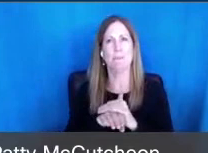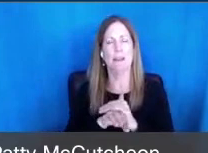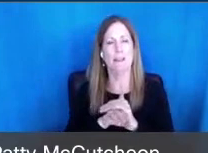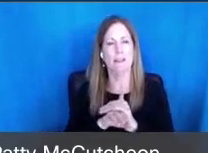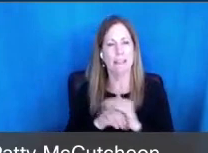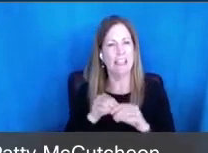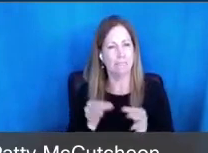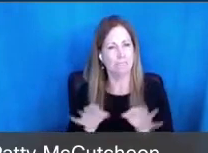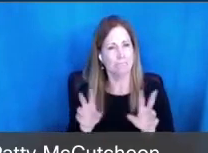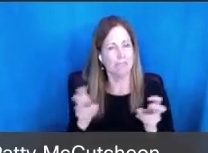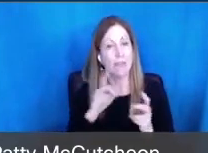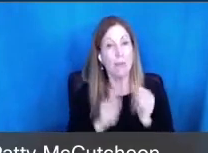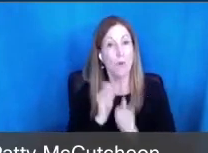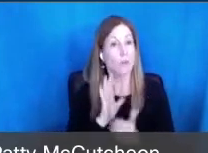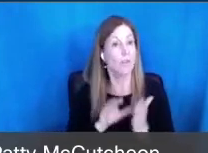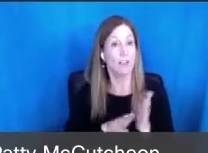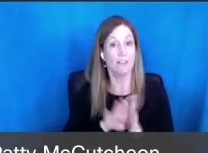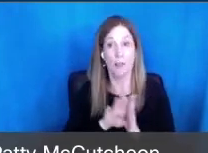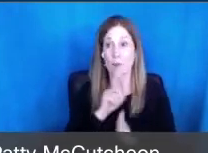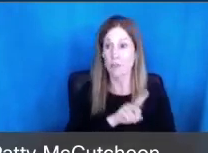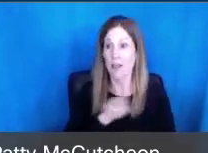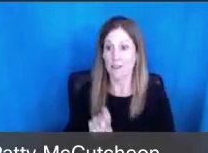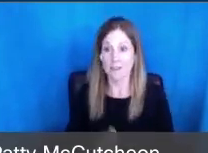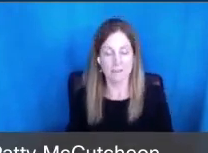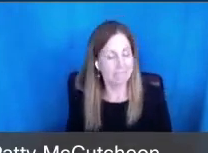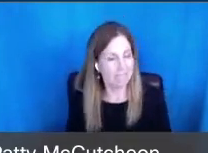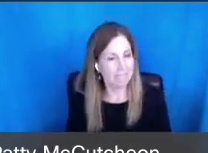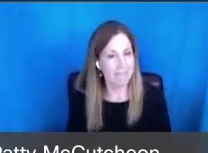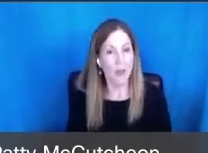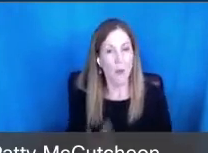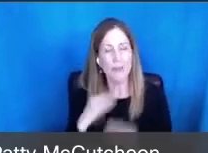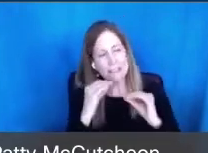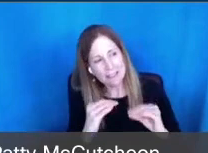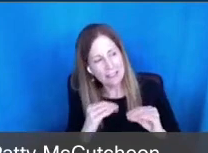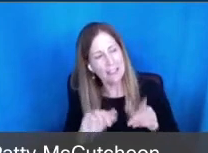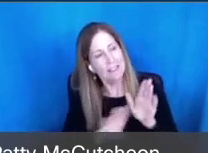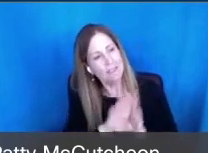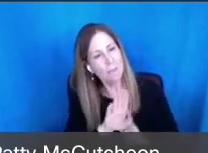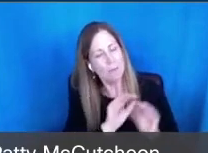that most of our developers have had. We teach developers where to put the alternative text,